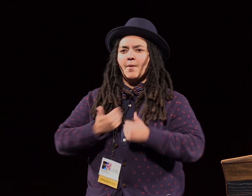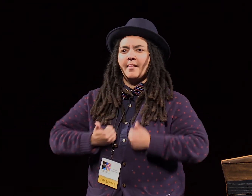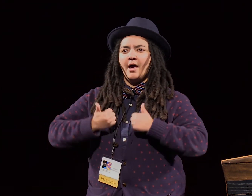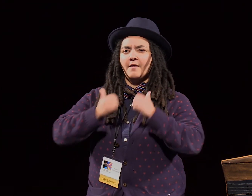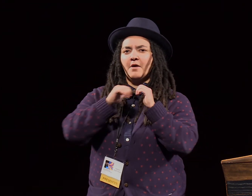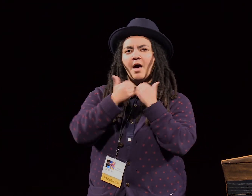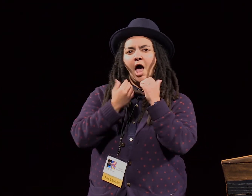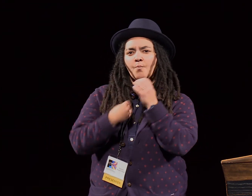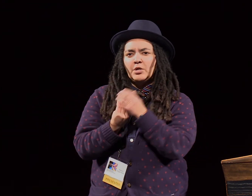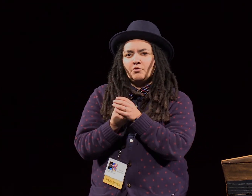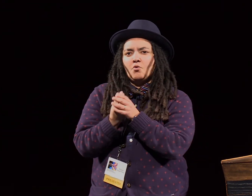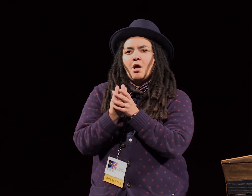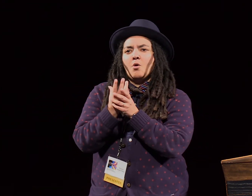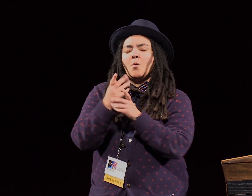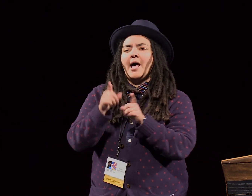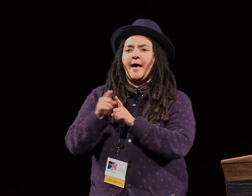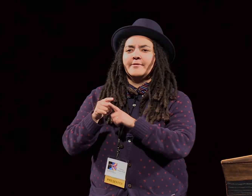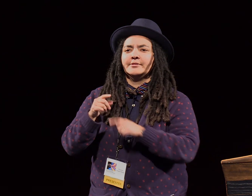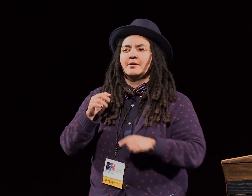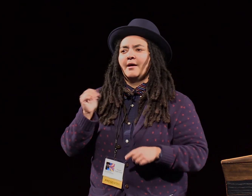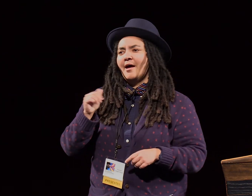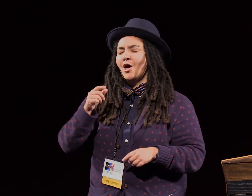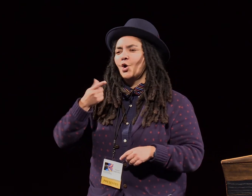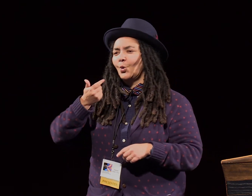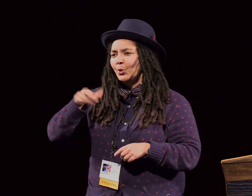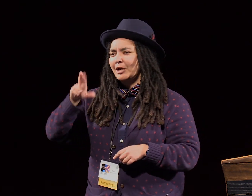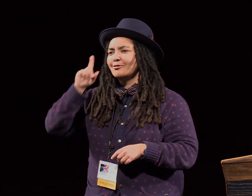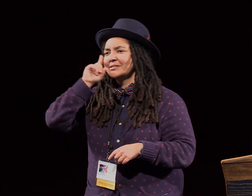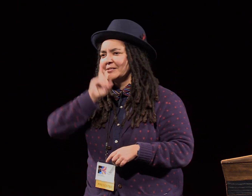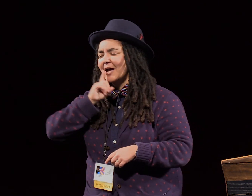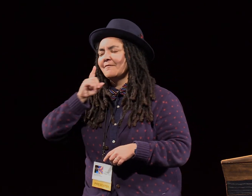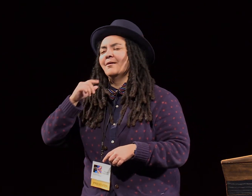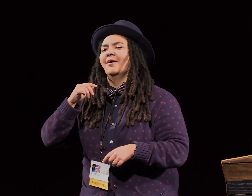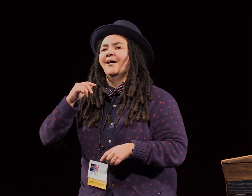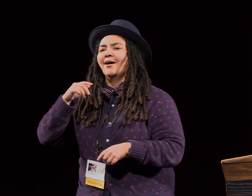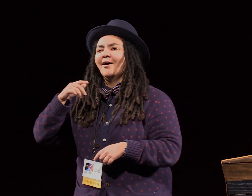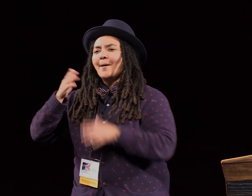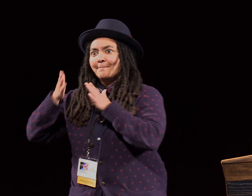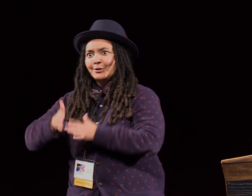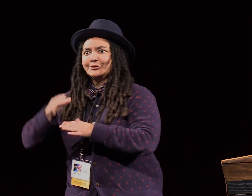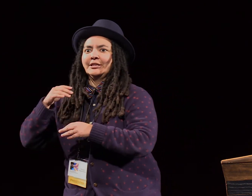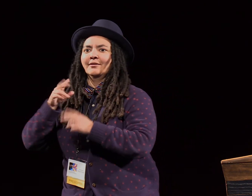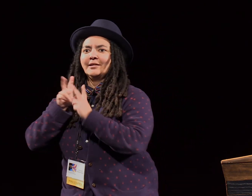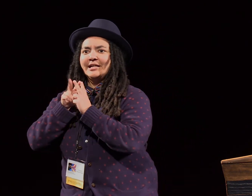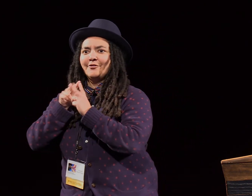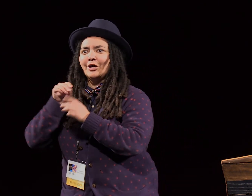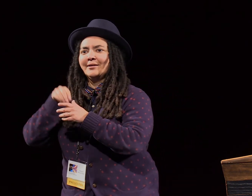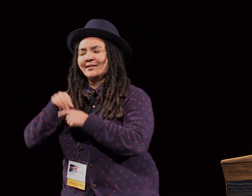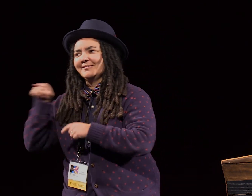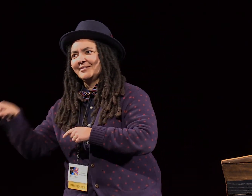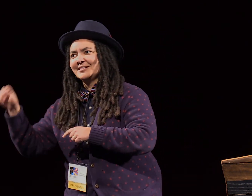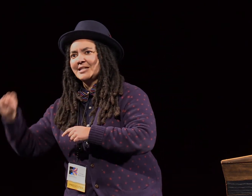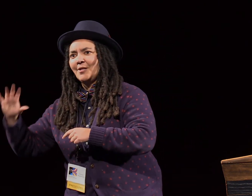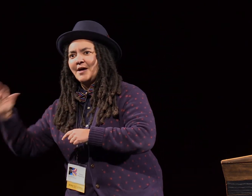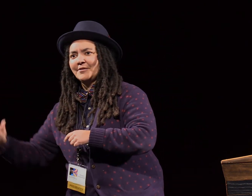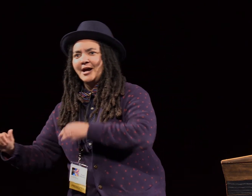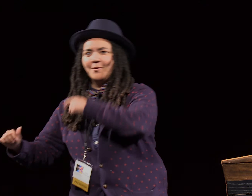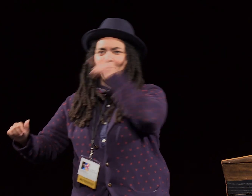and talk about our lives and how we've grown over time being a gay Deaf person, whether it be in South Africa